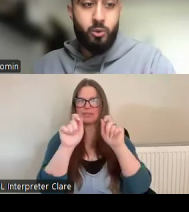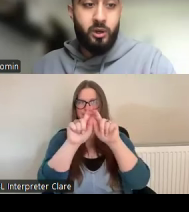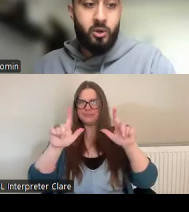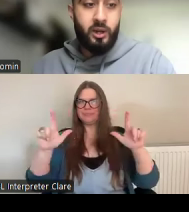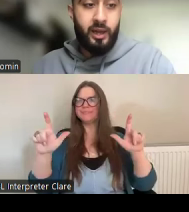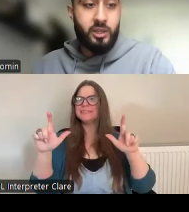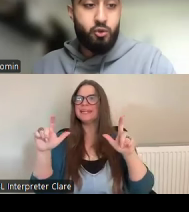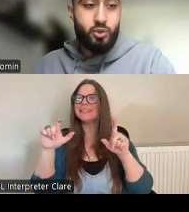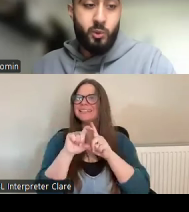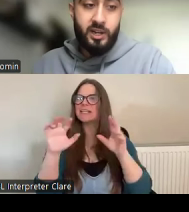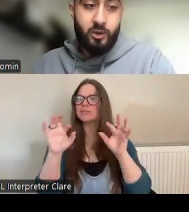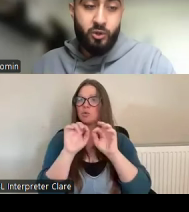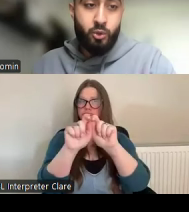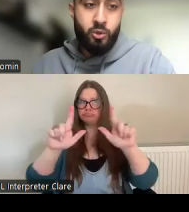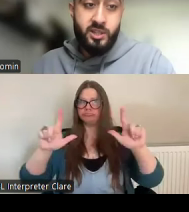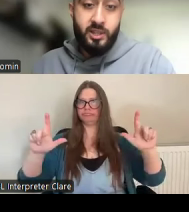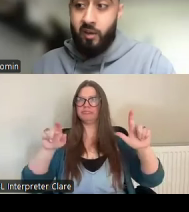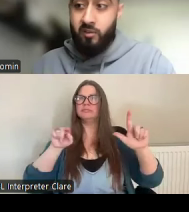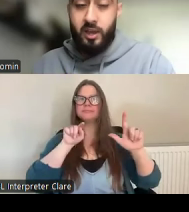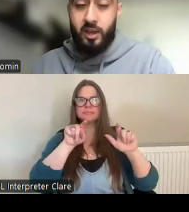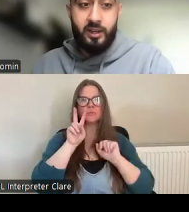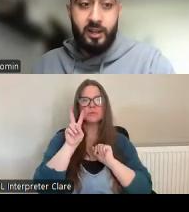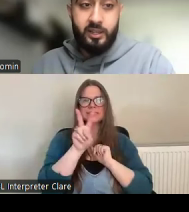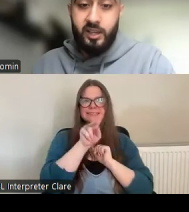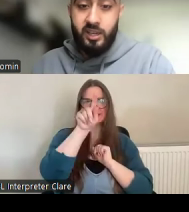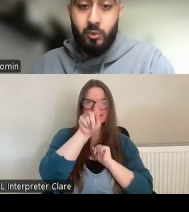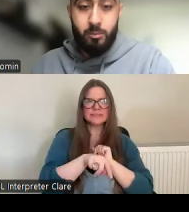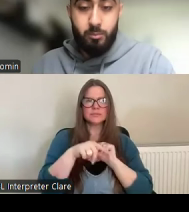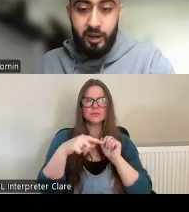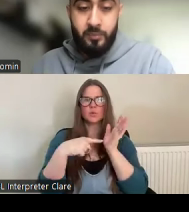will look like. You just want to click on tools in the left and then click Keyword Planner.